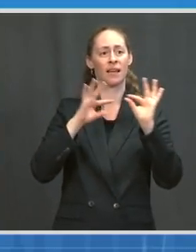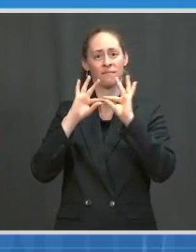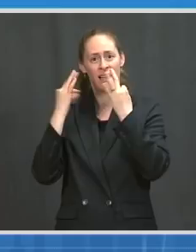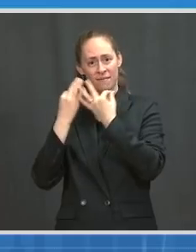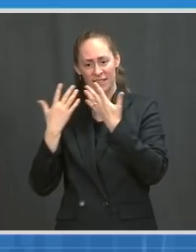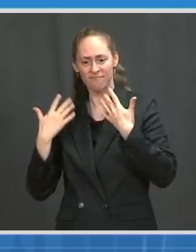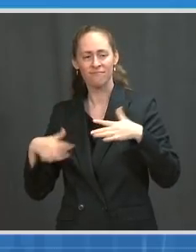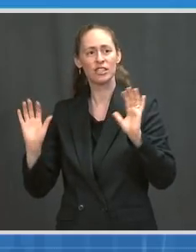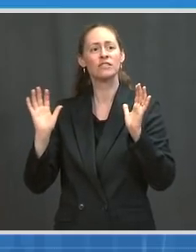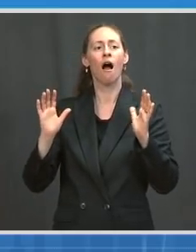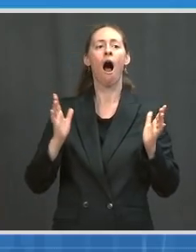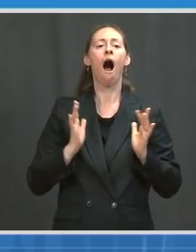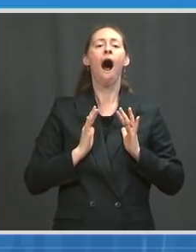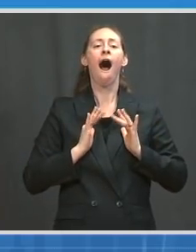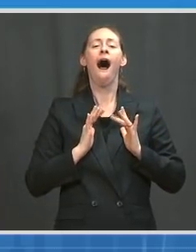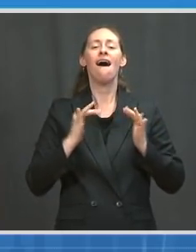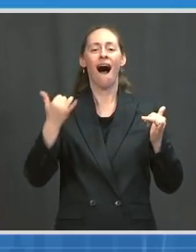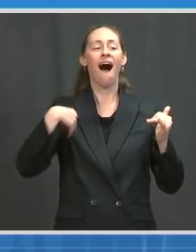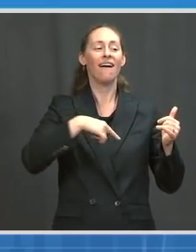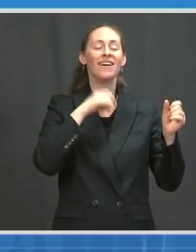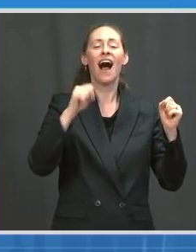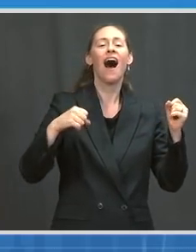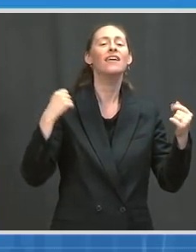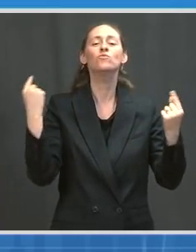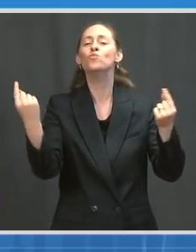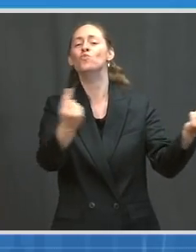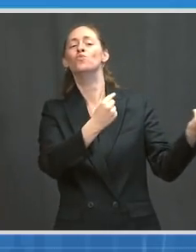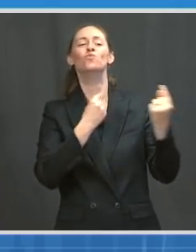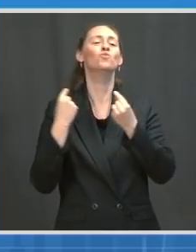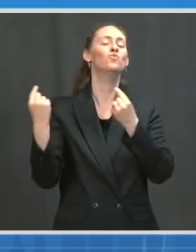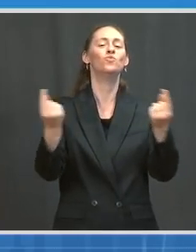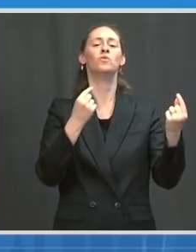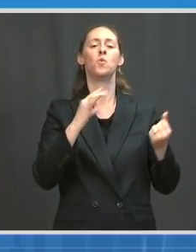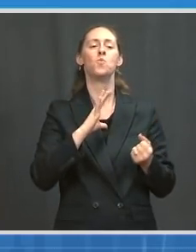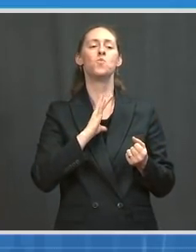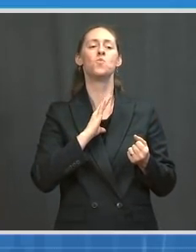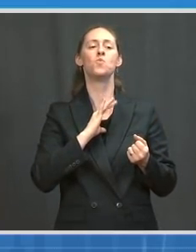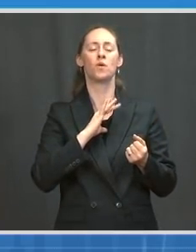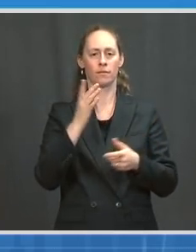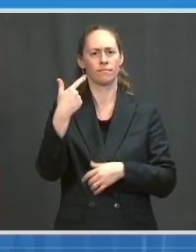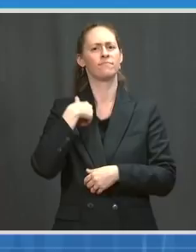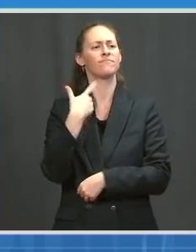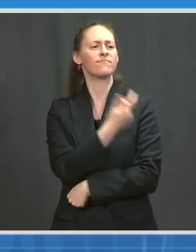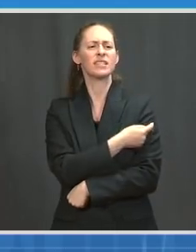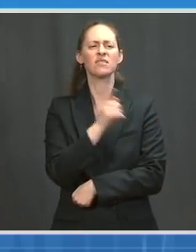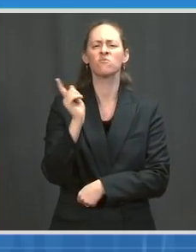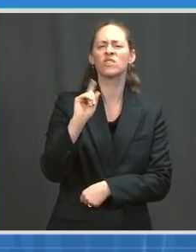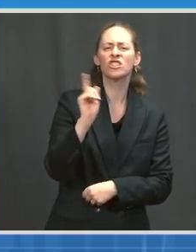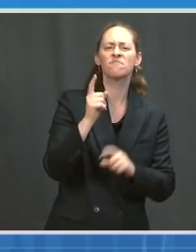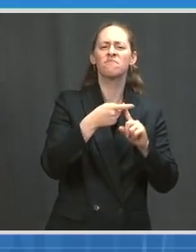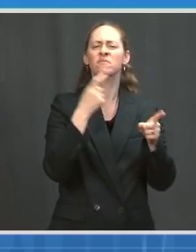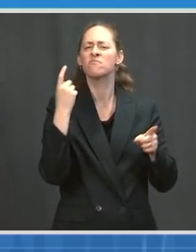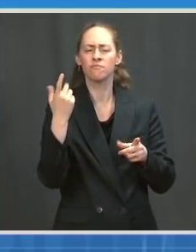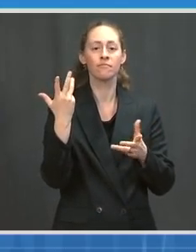I got the vaccine from Pfizer. My mother got the vaccine from Moderna. My wife, from Moderna.